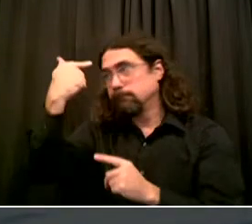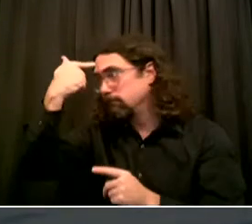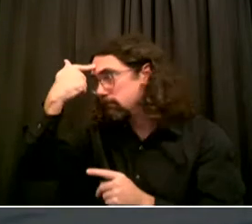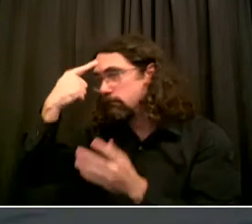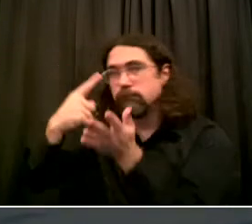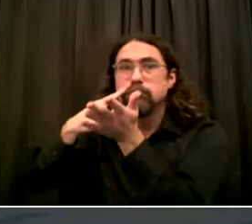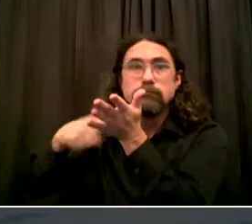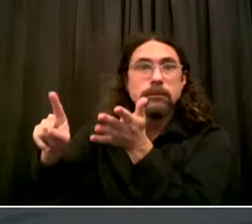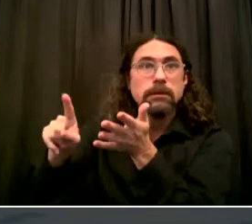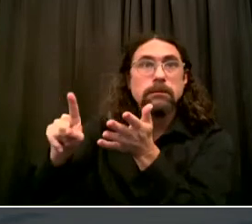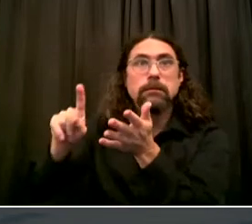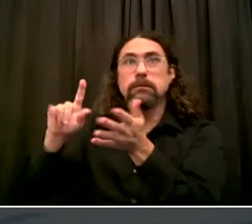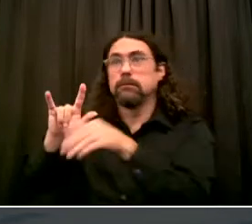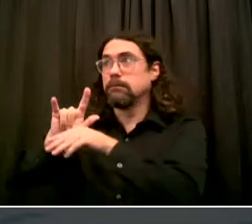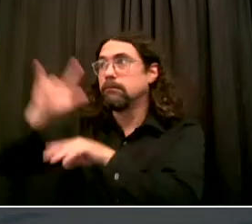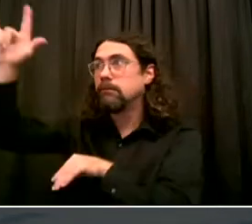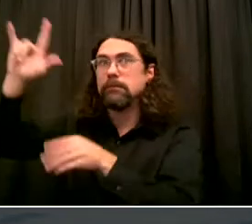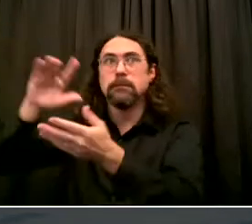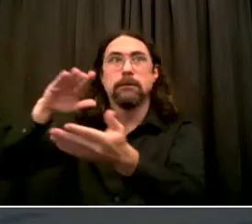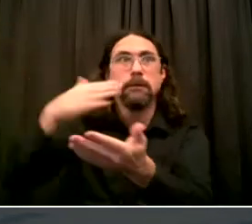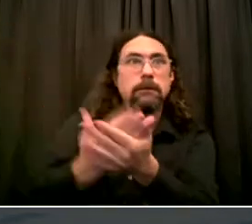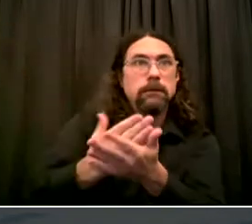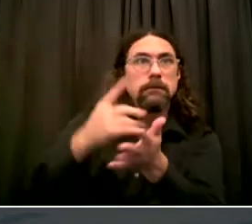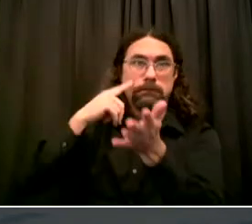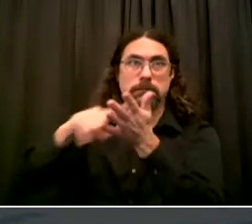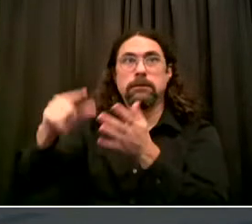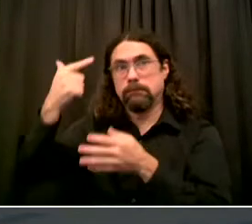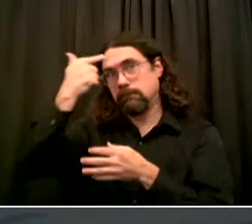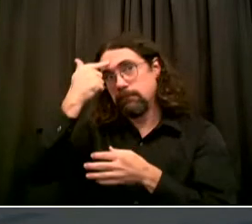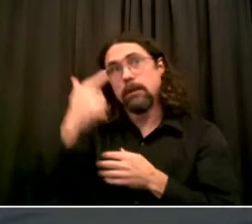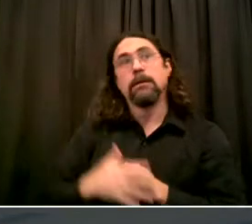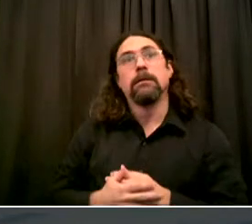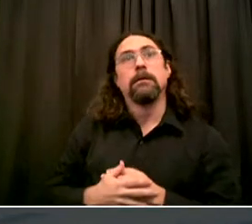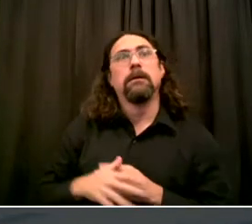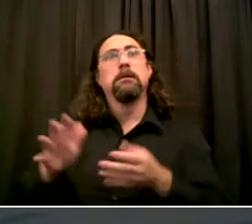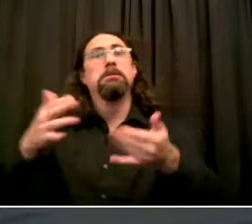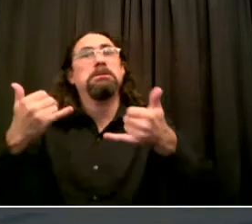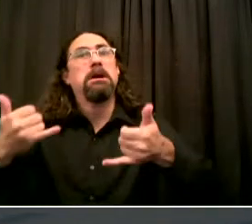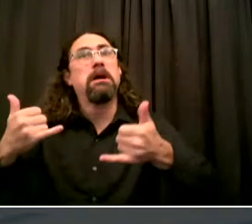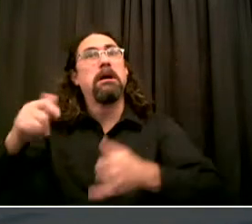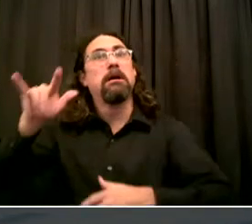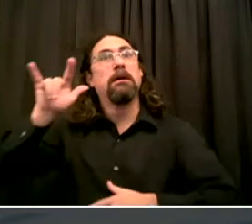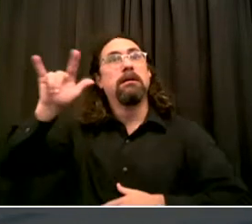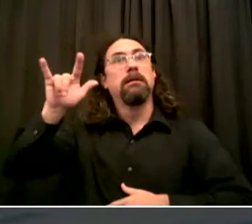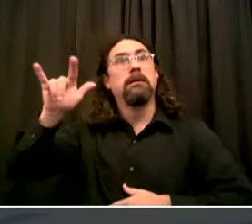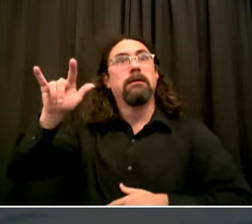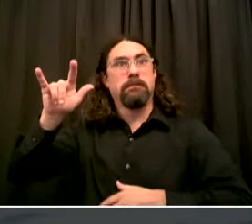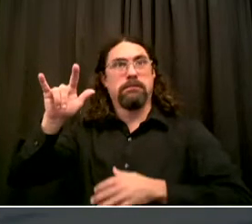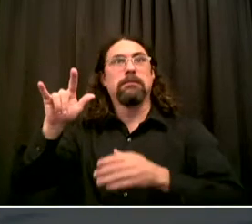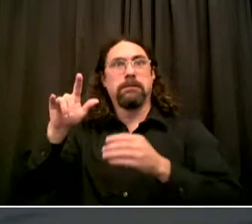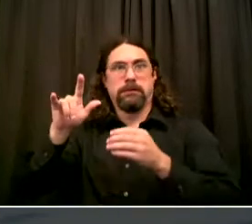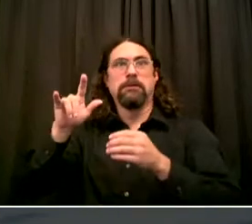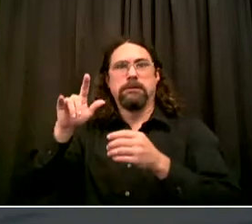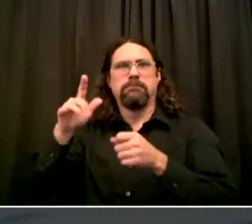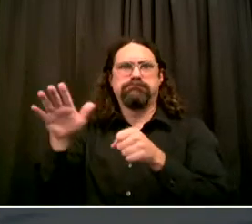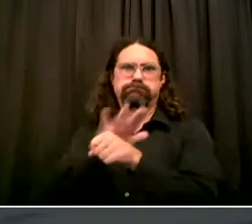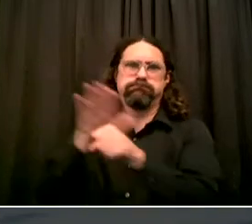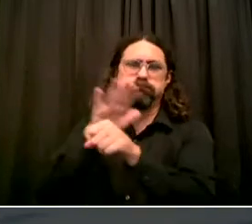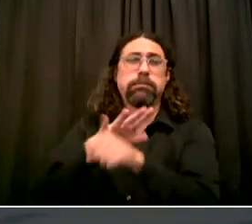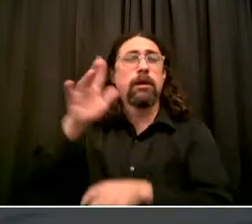YOU CAN EXPECT AIRPLANES TO BE VERY FULL GOING INTO THE HOLIDAYS. A NUMBER OF AIRLINES NOW TALKING ABOUT THEY WANT PEOPLELE IN THE MIDDLE SEATS TO MAKE MOST MONEYEY